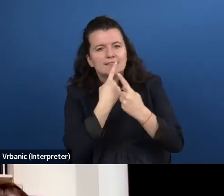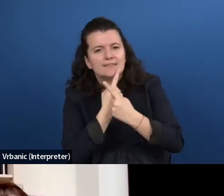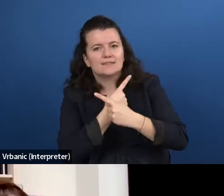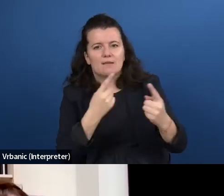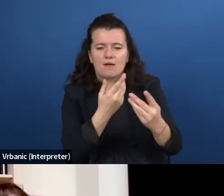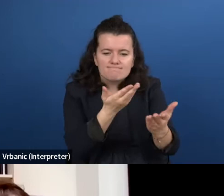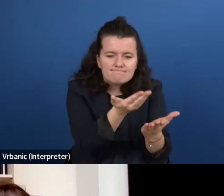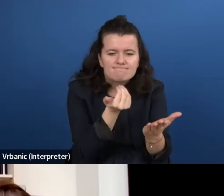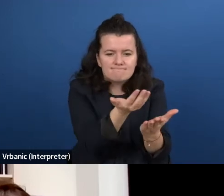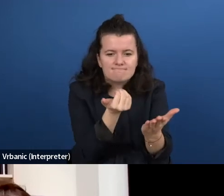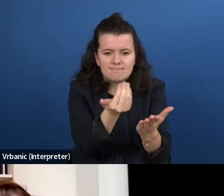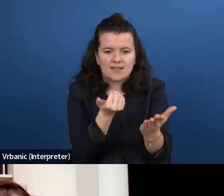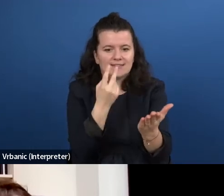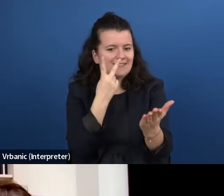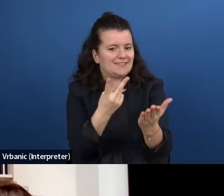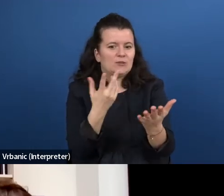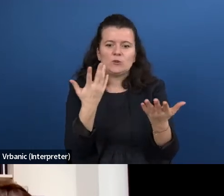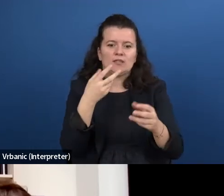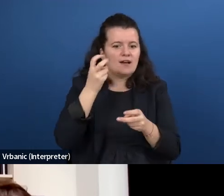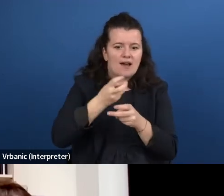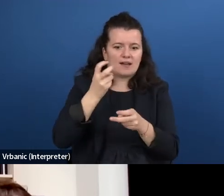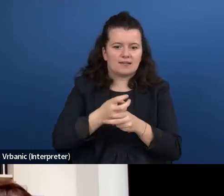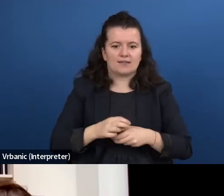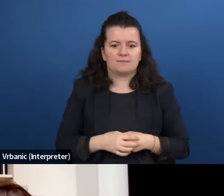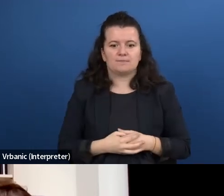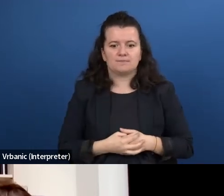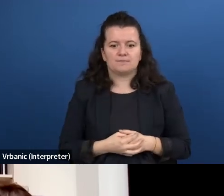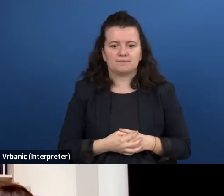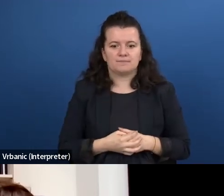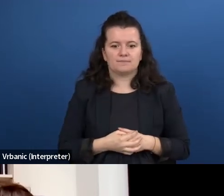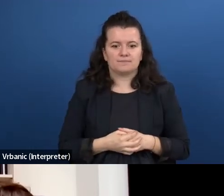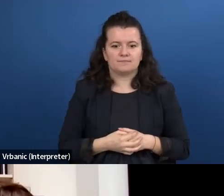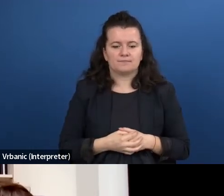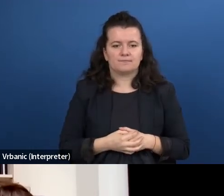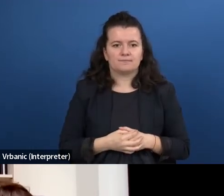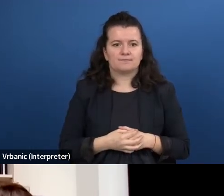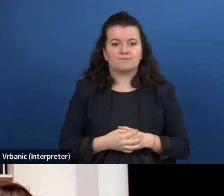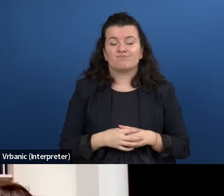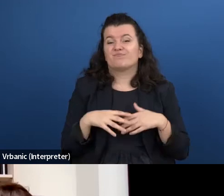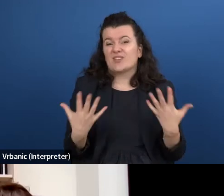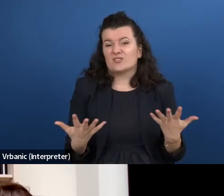And I think this just goes to show how invisible these women are and the fears that they have.